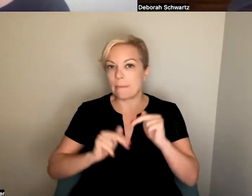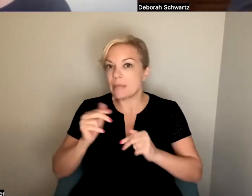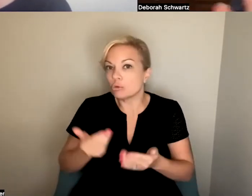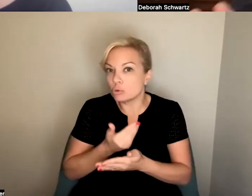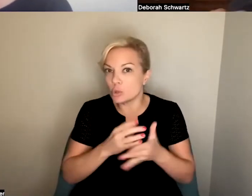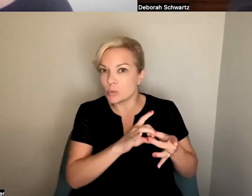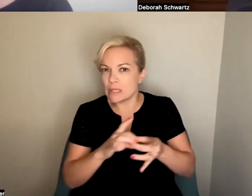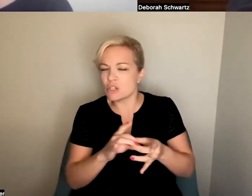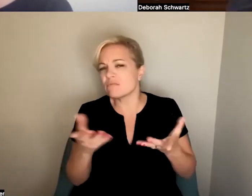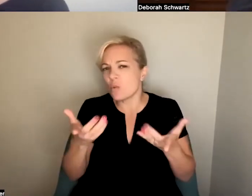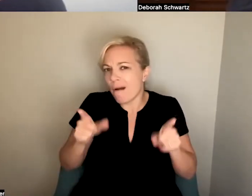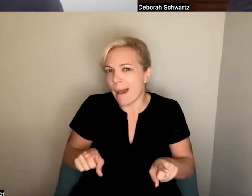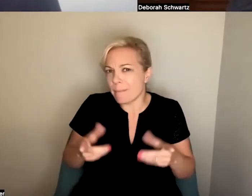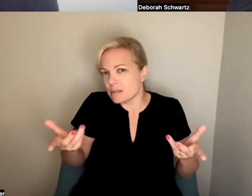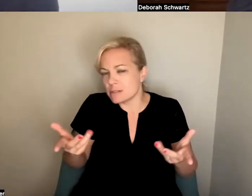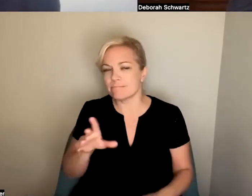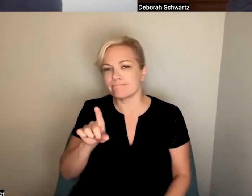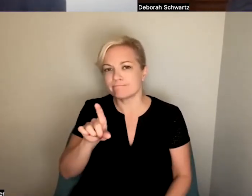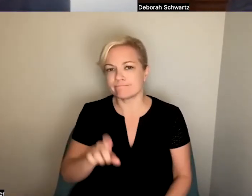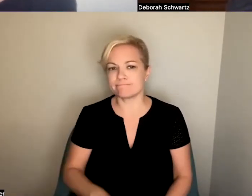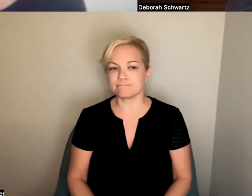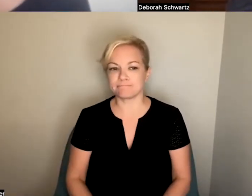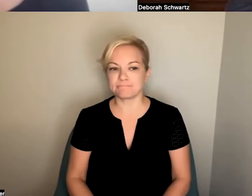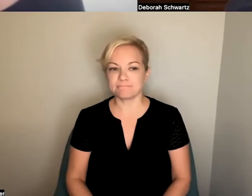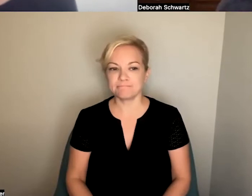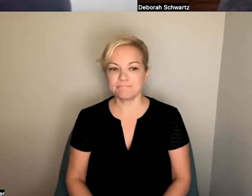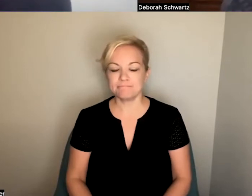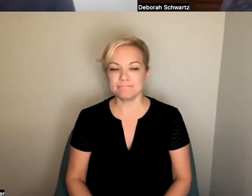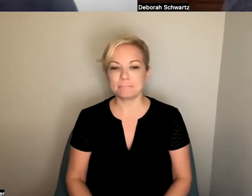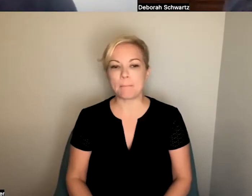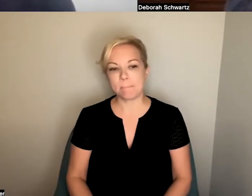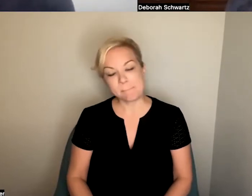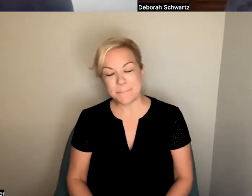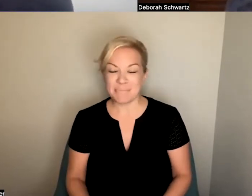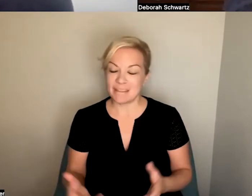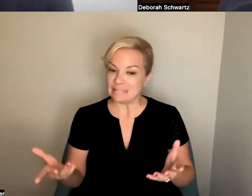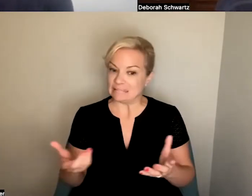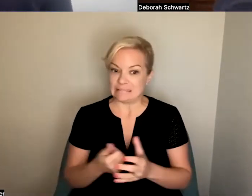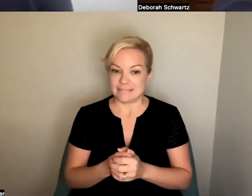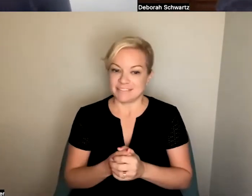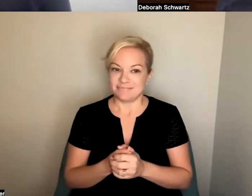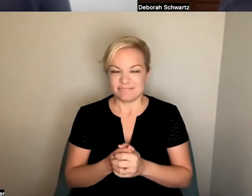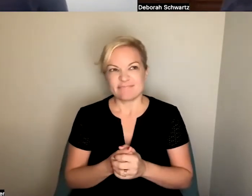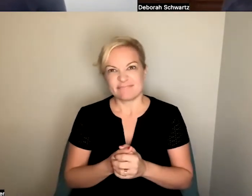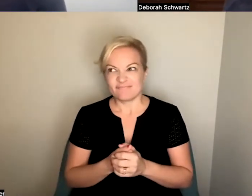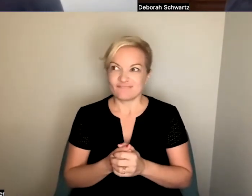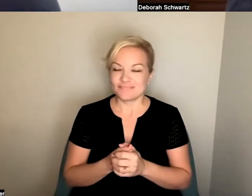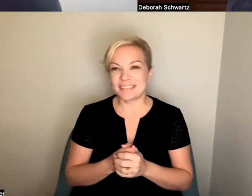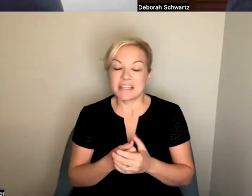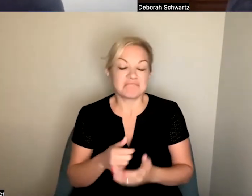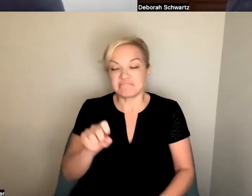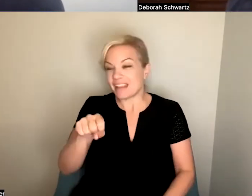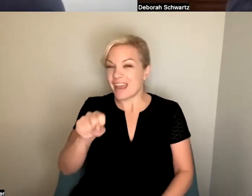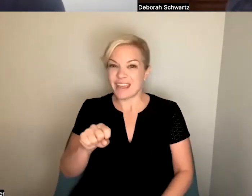Yeah it's, it's really hard. I mean I- I know some people stay, others leave,